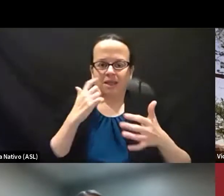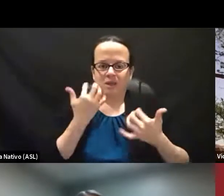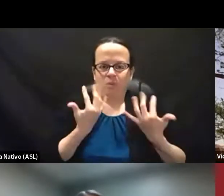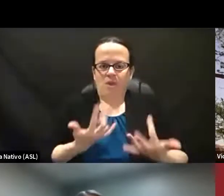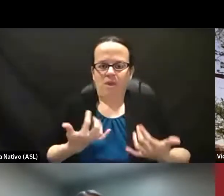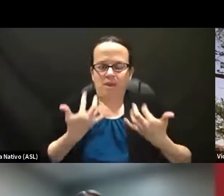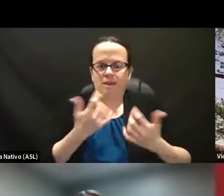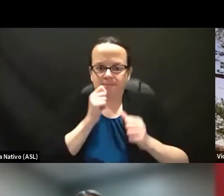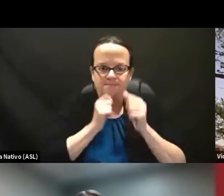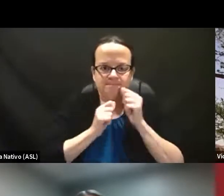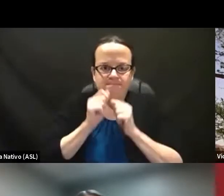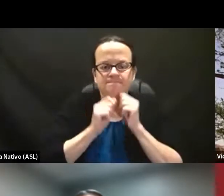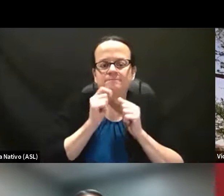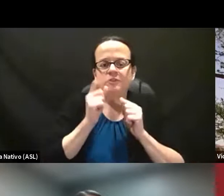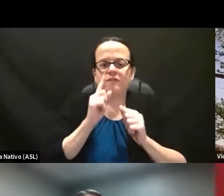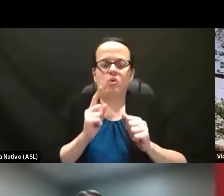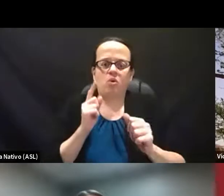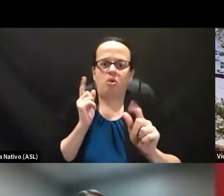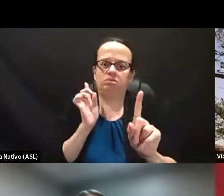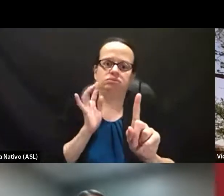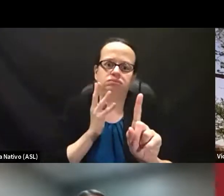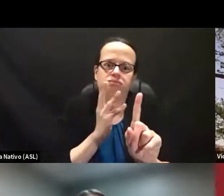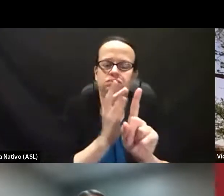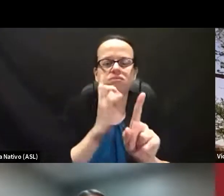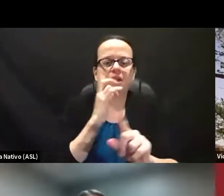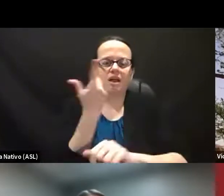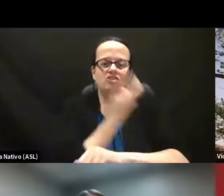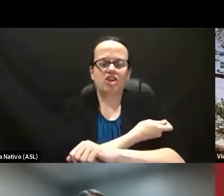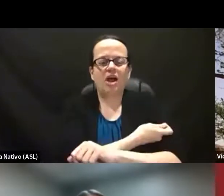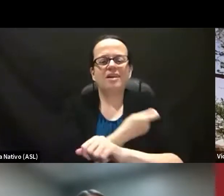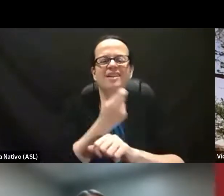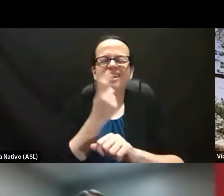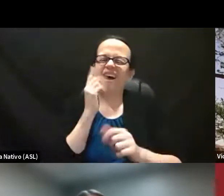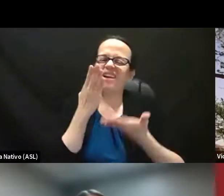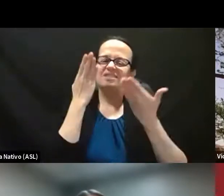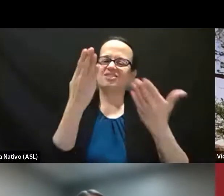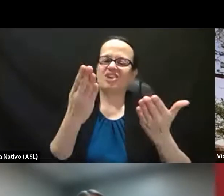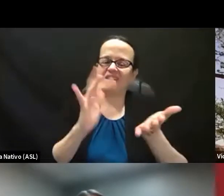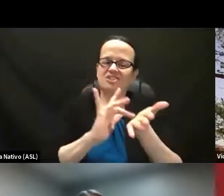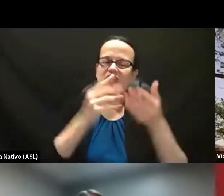Janice Hoffman (Pharm.D): When they're waiting to get a shot, so I would suggest either the pharmacy where you can have an appointment.